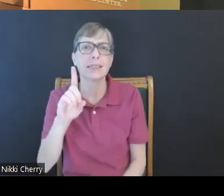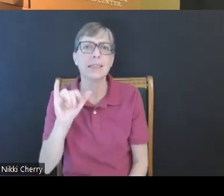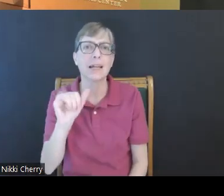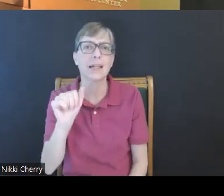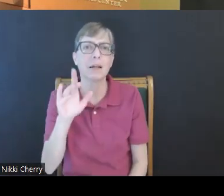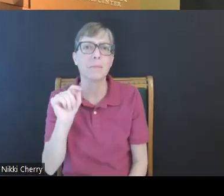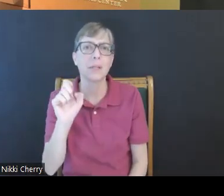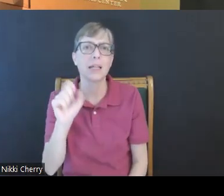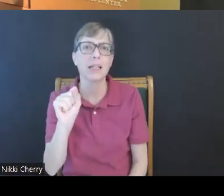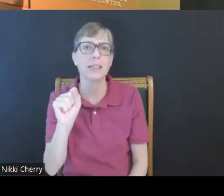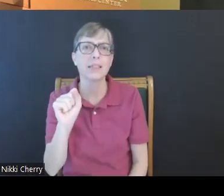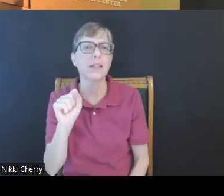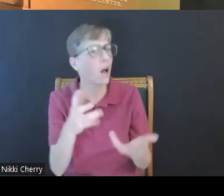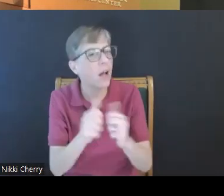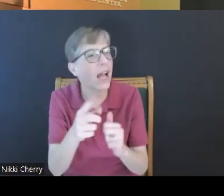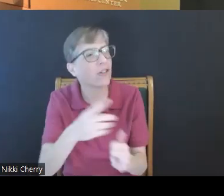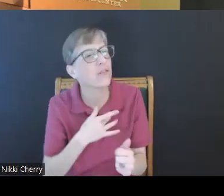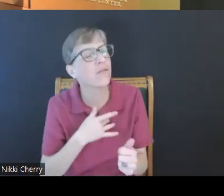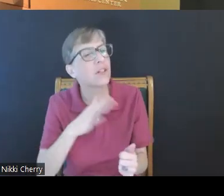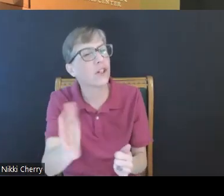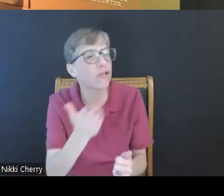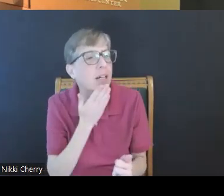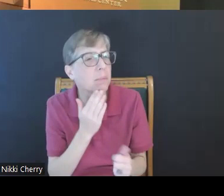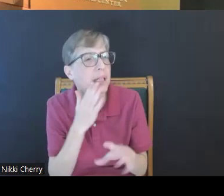said how do you feel like your depression is doing your anxiety is doing they're saying let's see